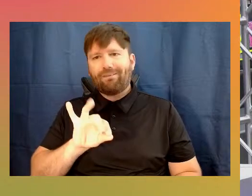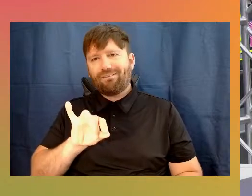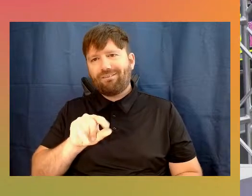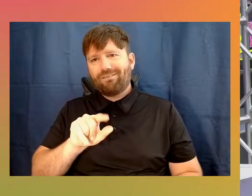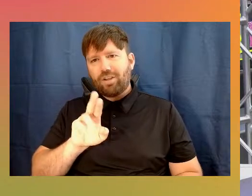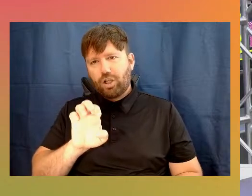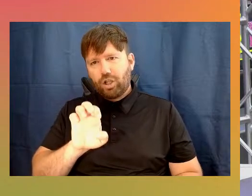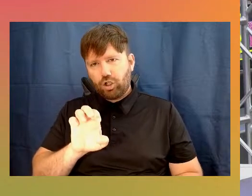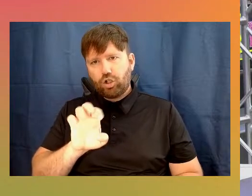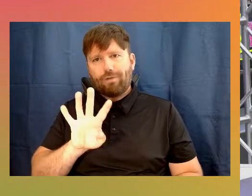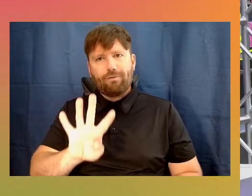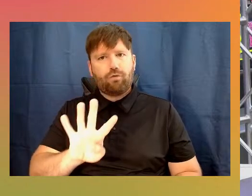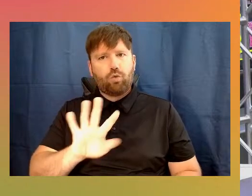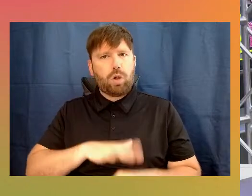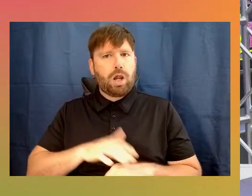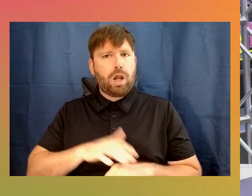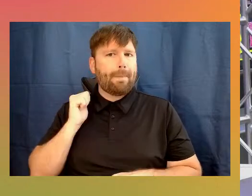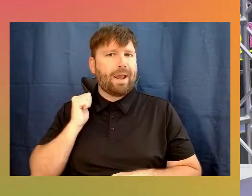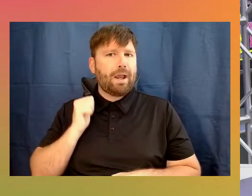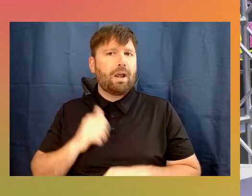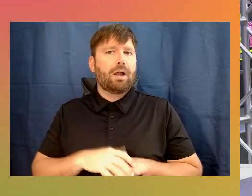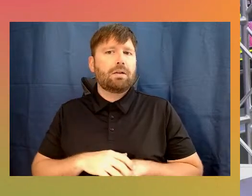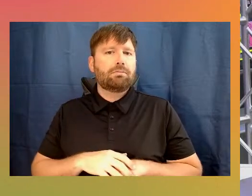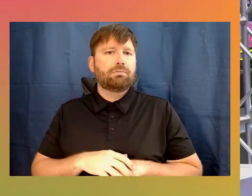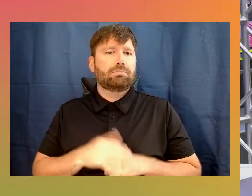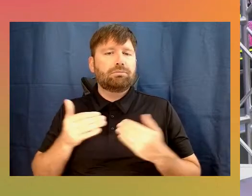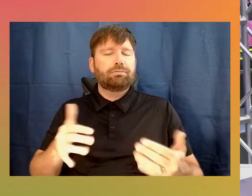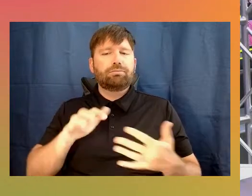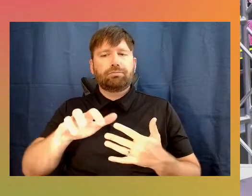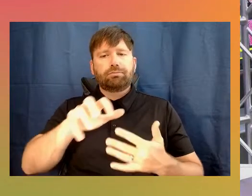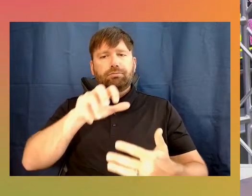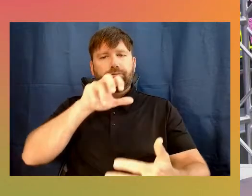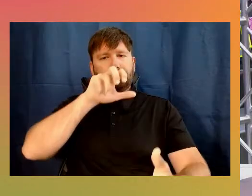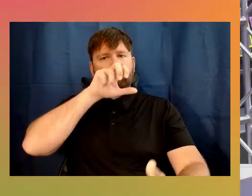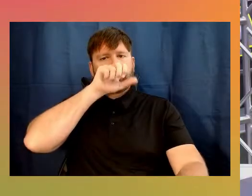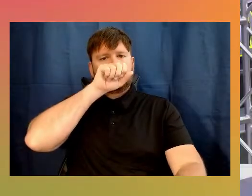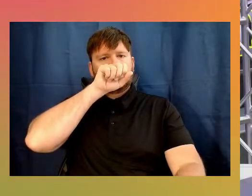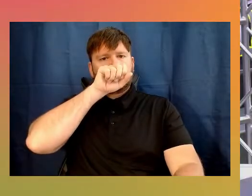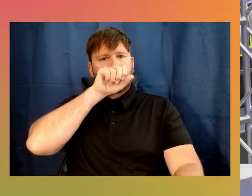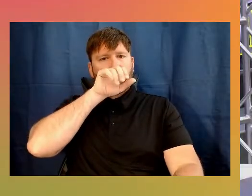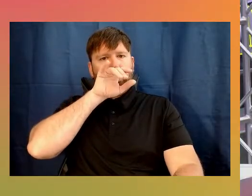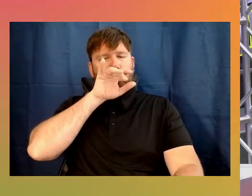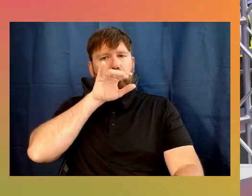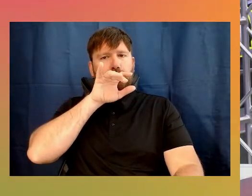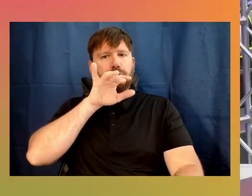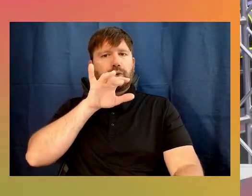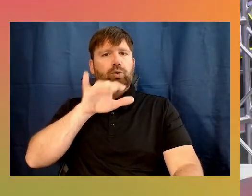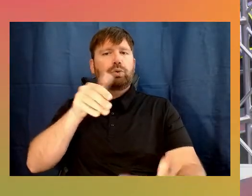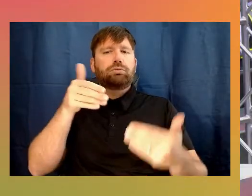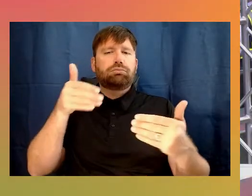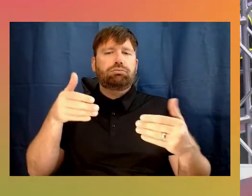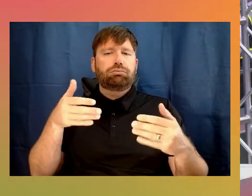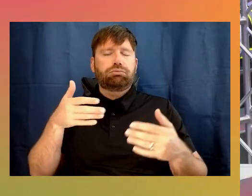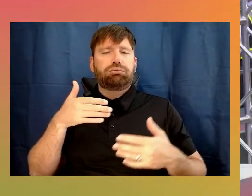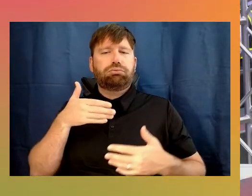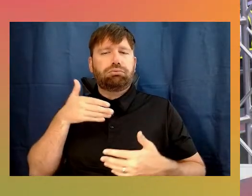OF LOOK OVER THAT SHOULDER. IT'LL HELP YOU SQUARE OFF THE HIPS A LITTLE BIT. IF YOU FEEL ANY PAIN IN THE KNEE, JUST TAKE FIGURE 4 ON YOUR BACK. OTHERWISE, TAKE A FULL BREATH